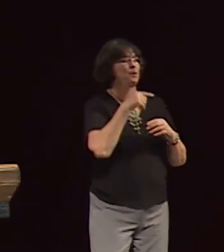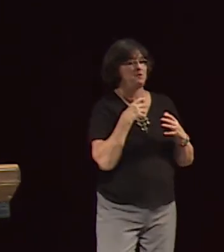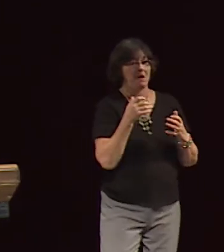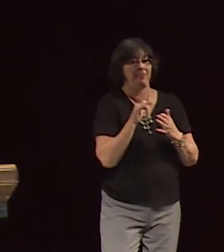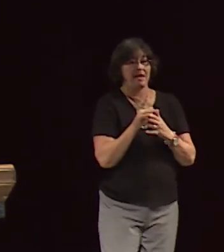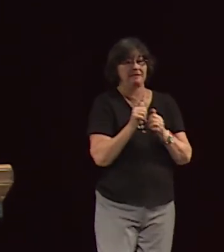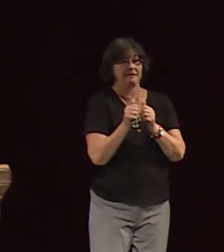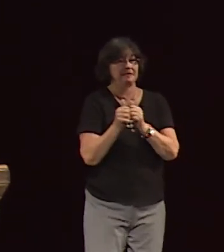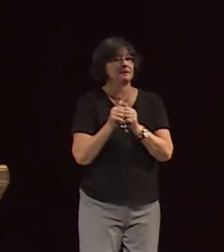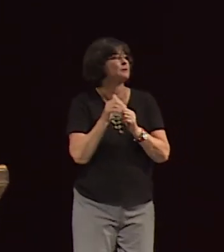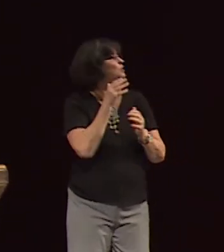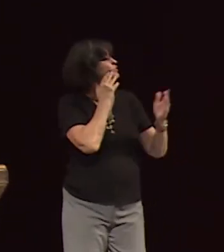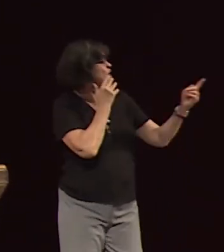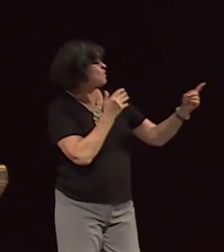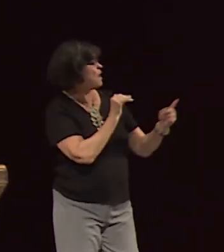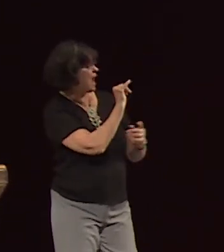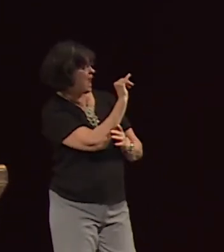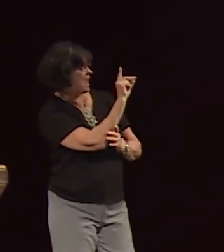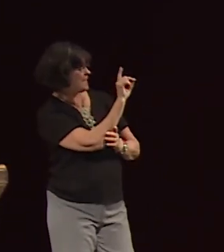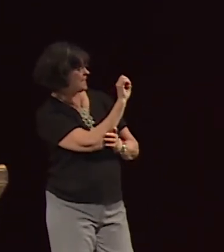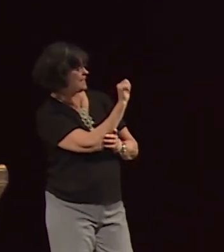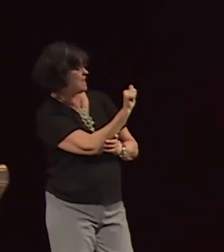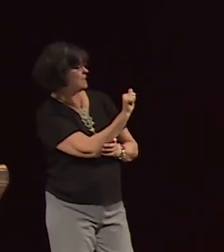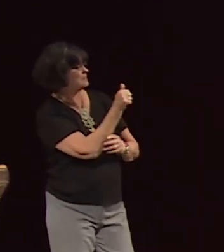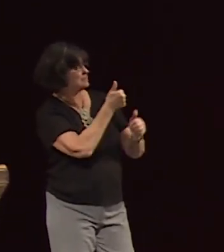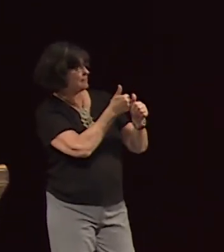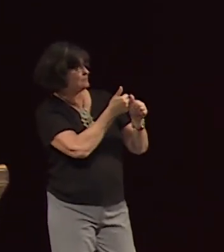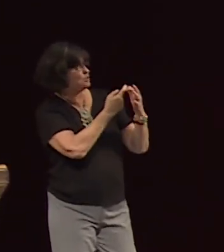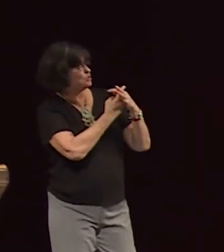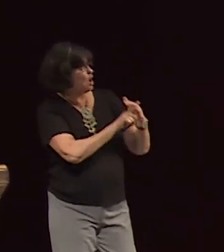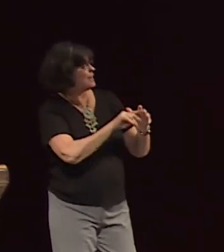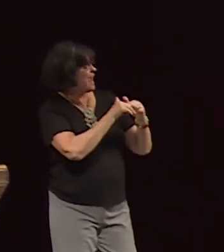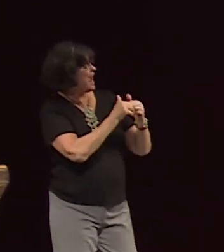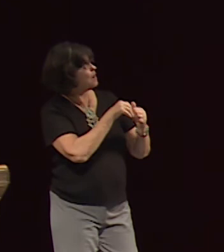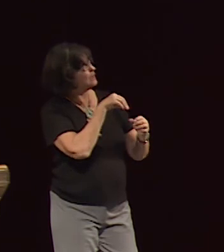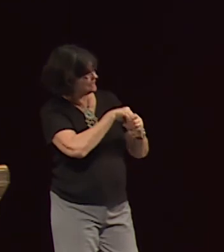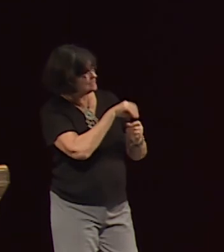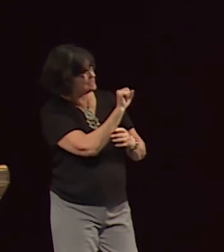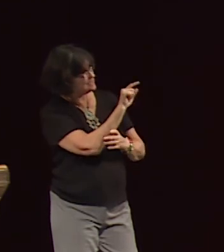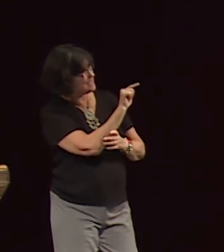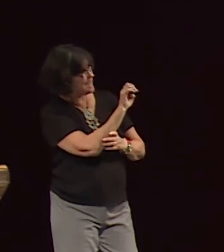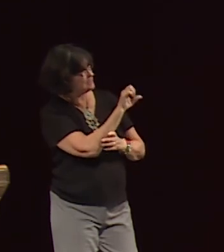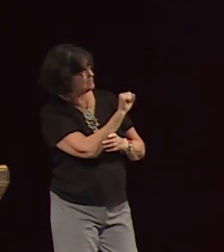That will be amazing. And you know, the IDEA Act